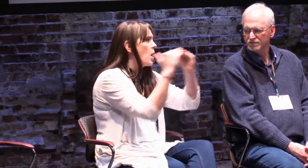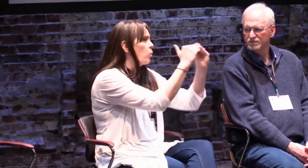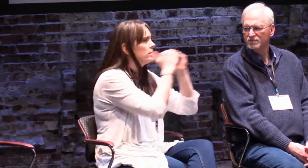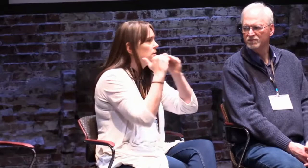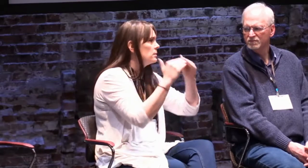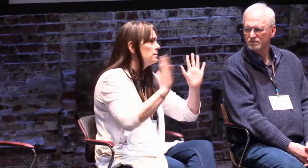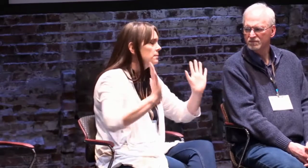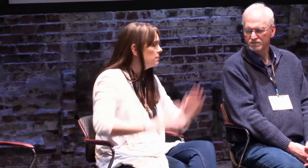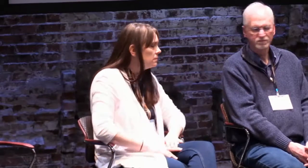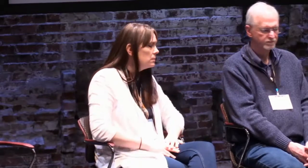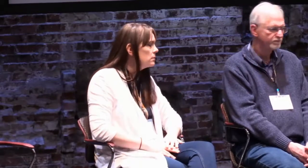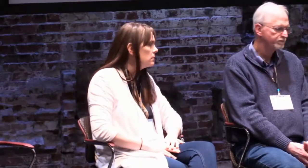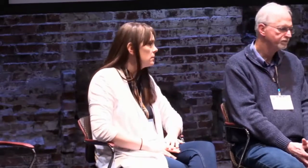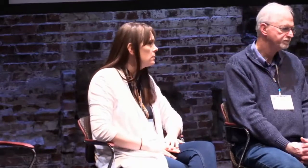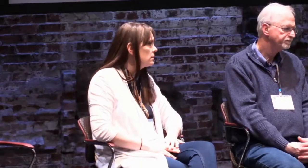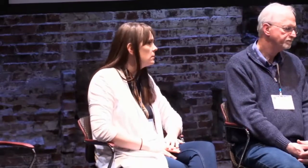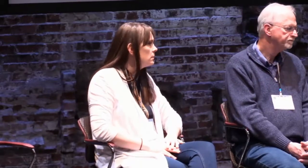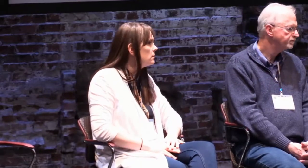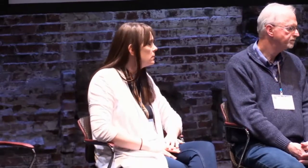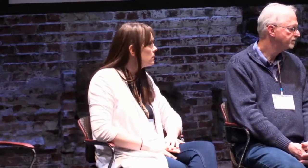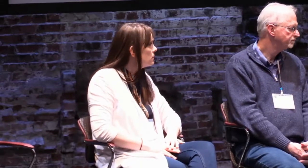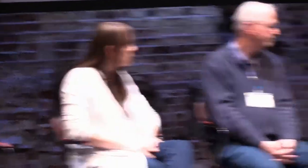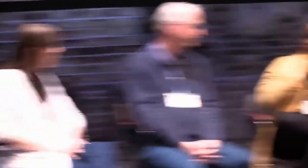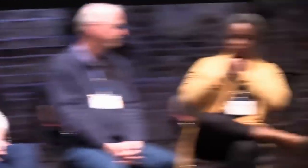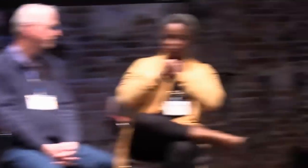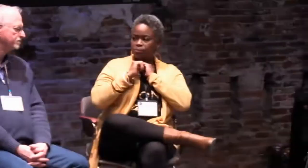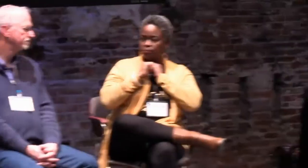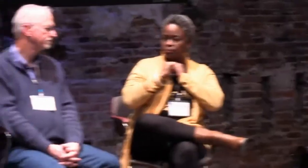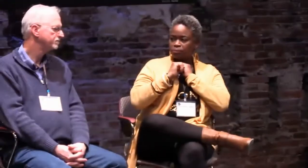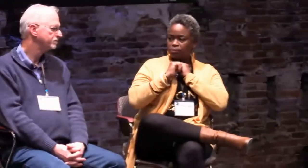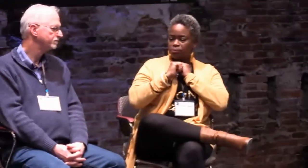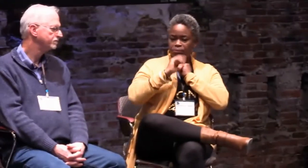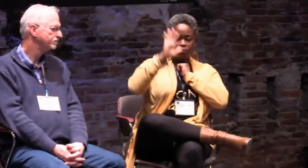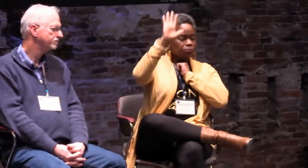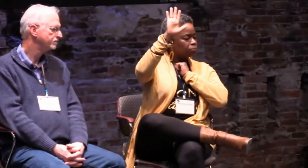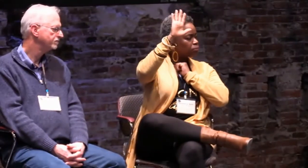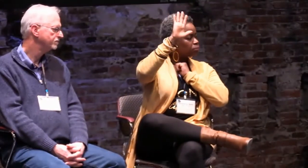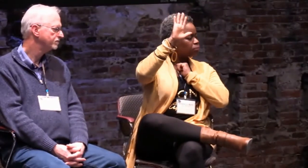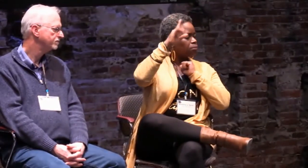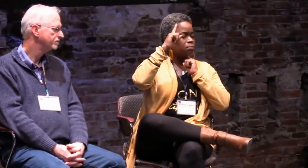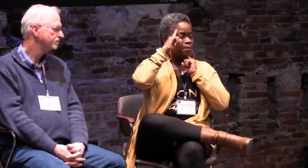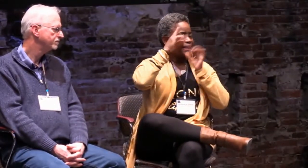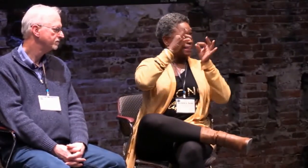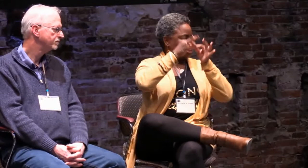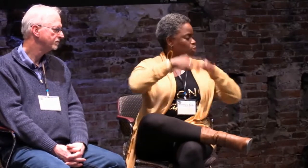to actually join our company, so the point is, diversifying is always a yes answer.